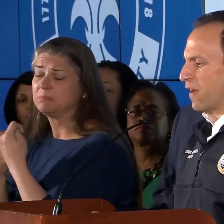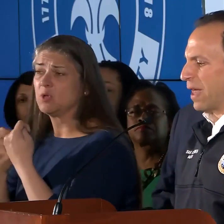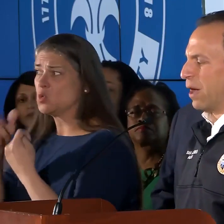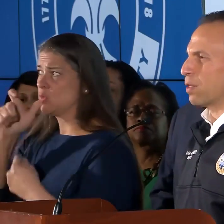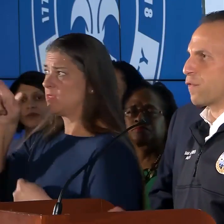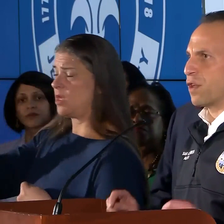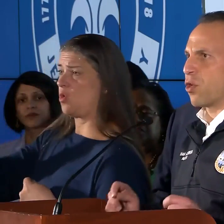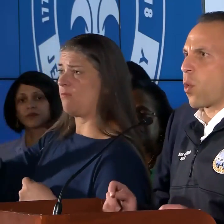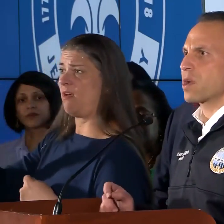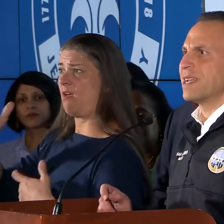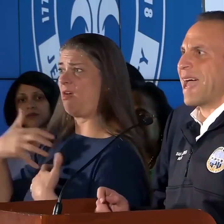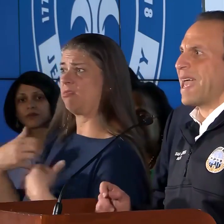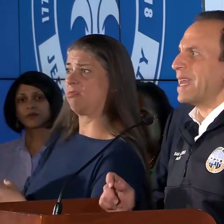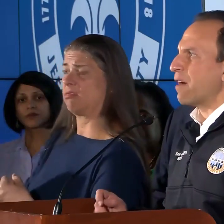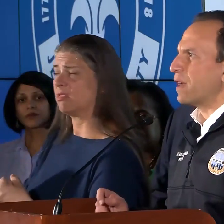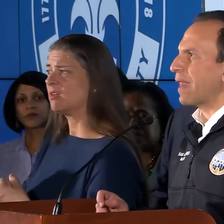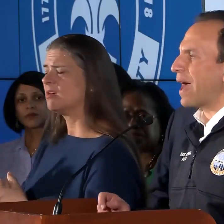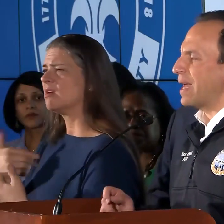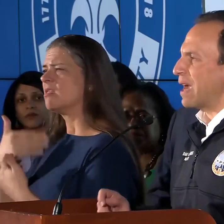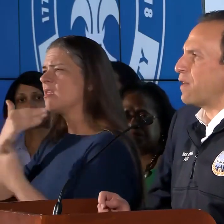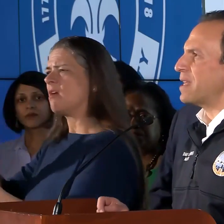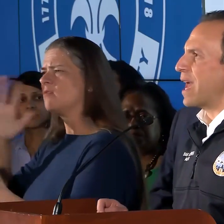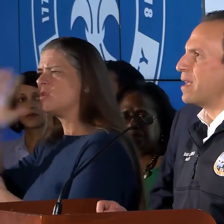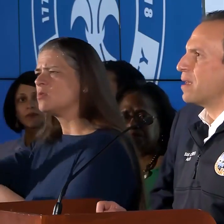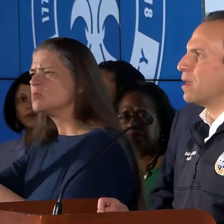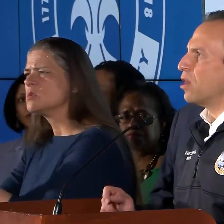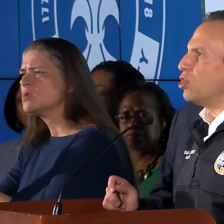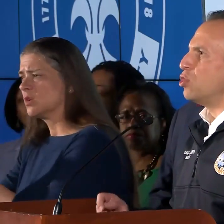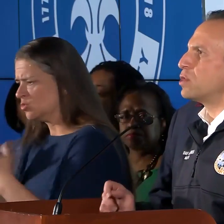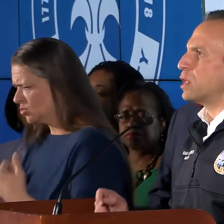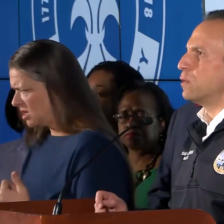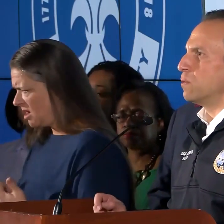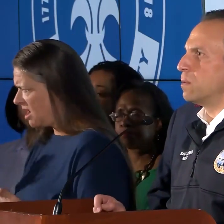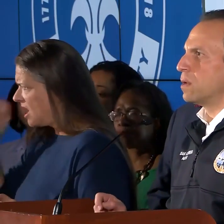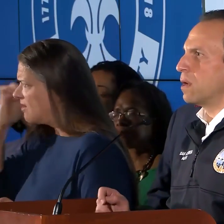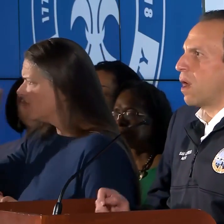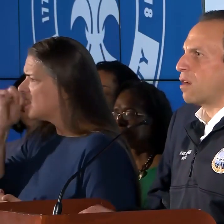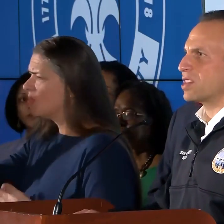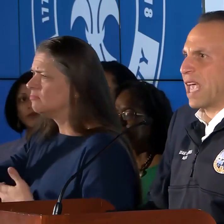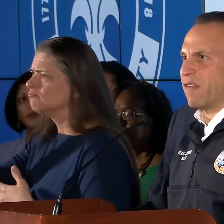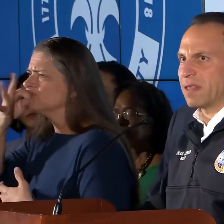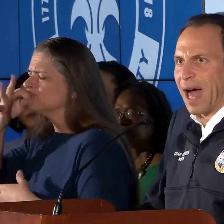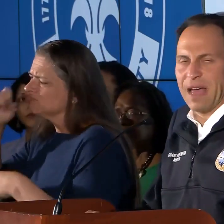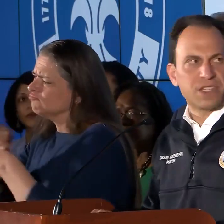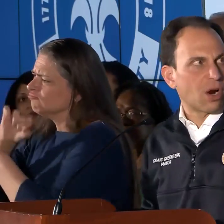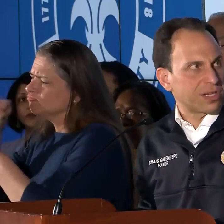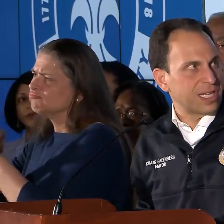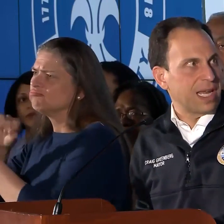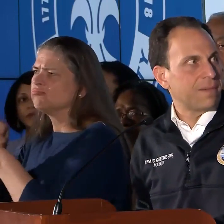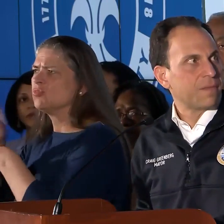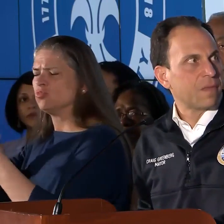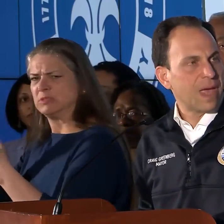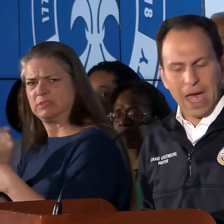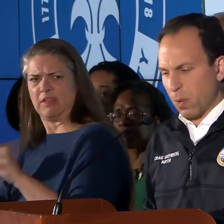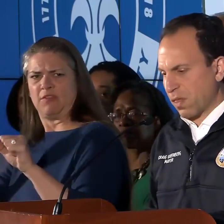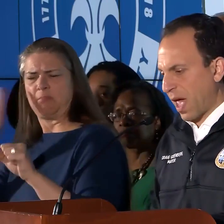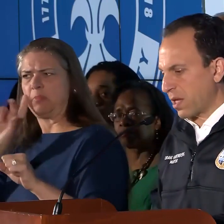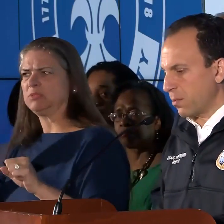of L Health for your work today and every and every day you too are saving lives in our city and we thank you